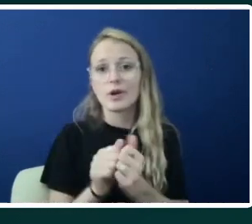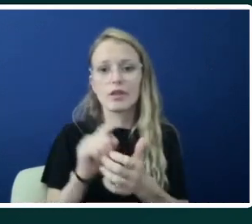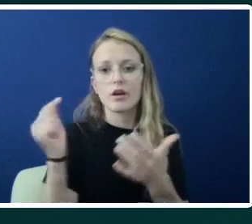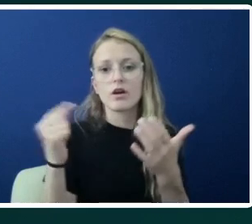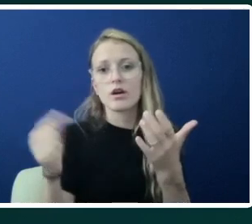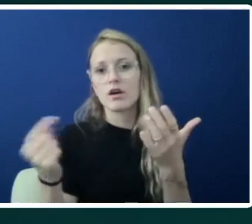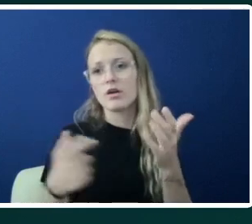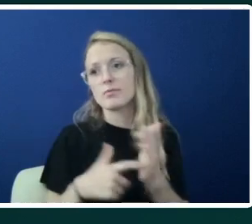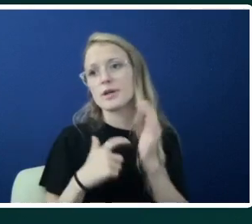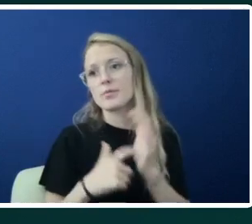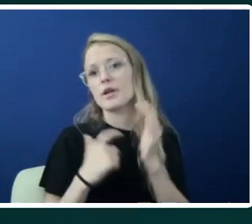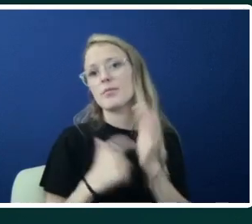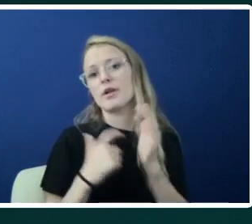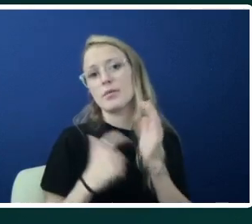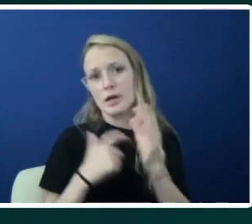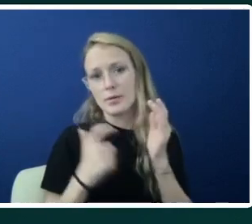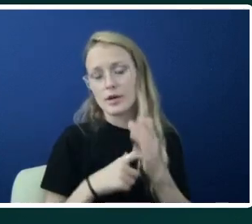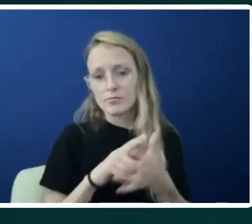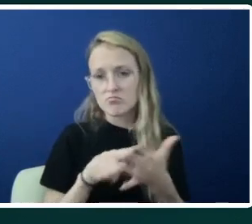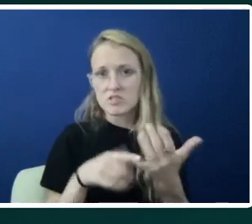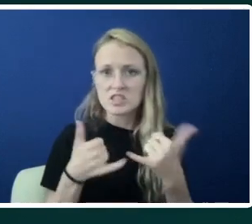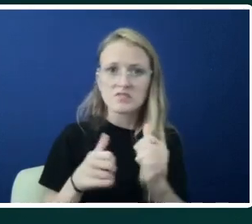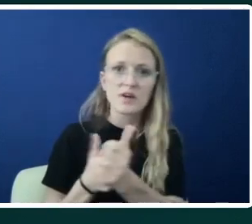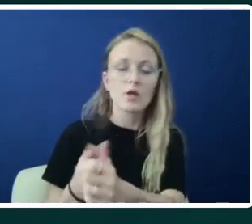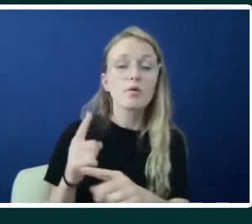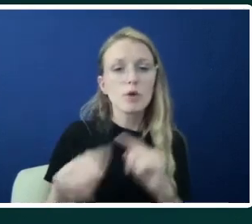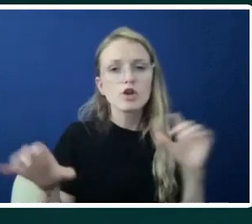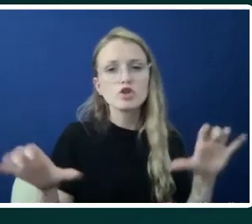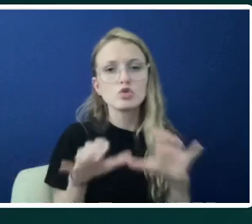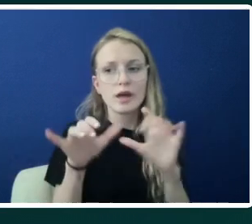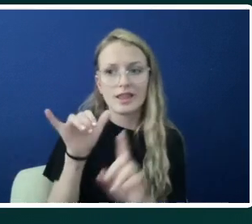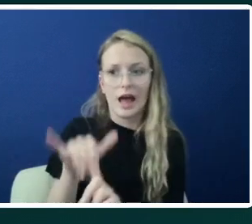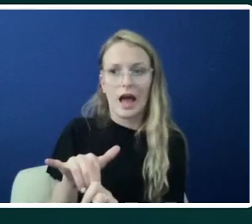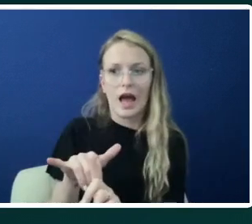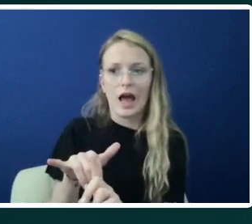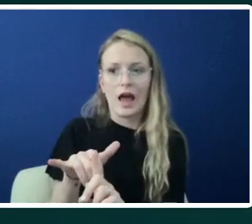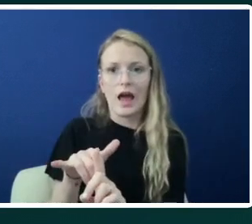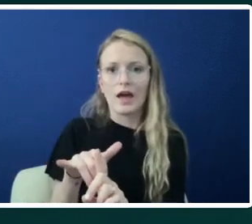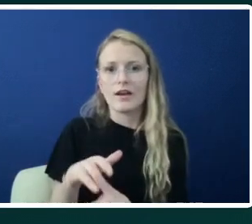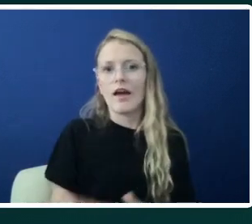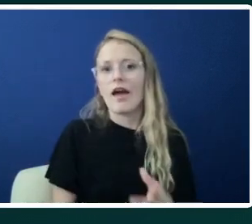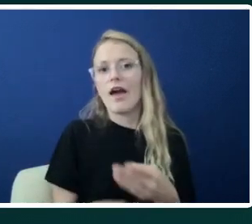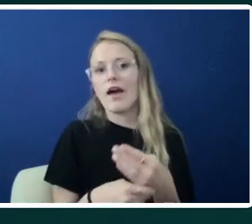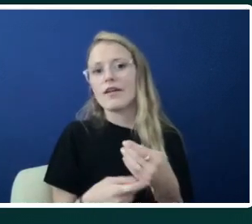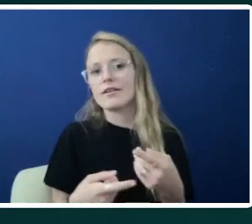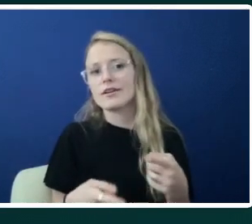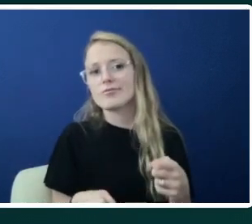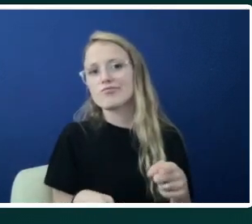school district. But doing so with a sense of how can I incorporate inquiry, imagination,